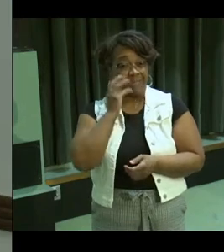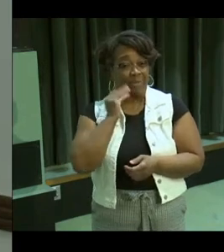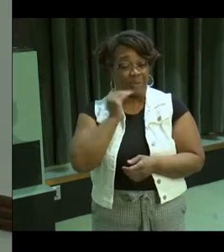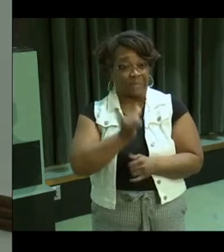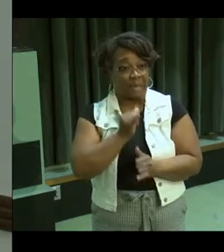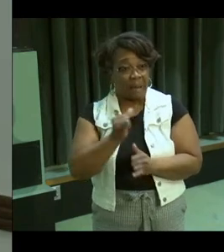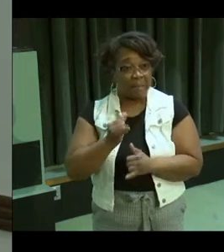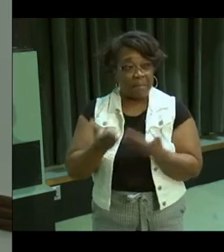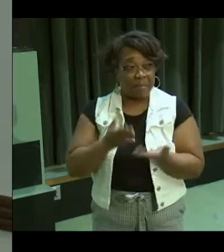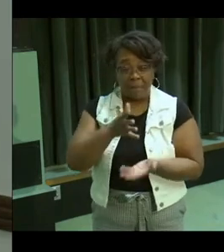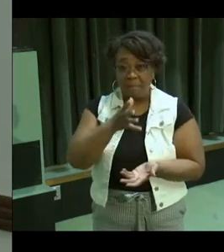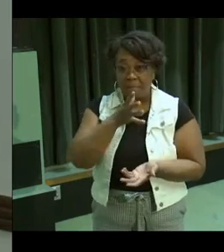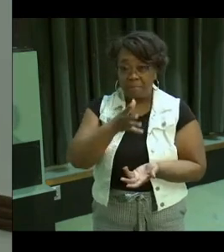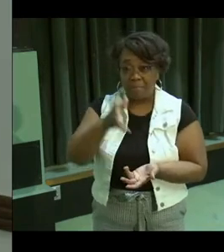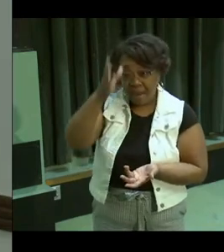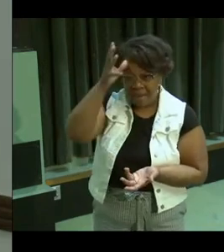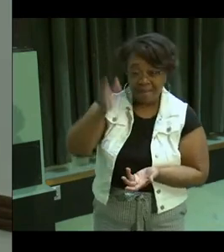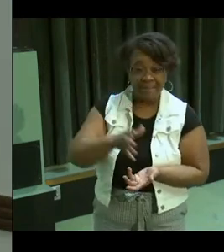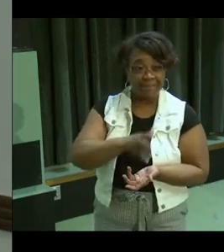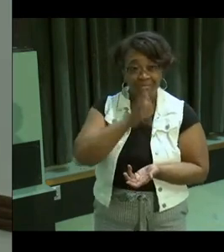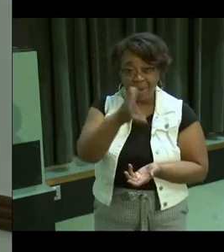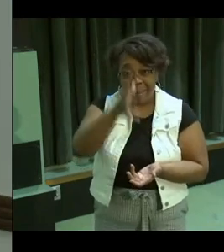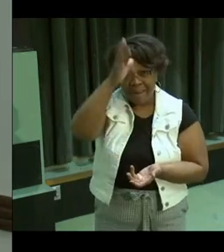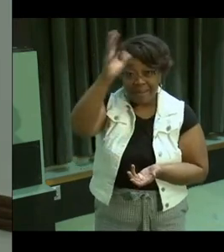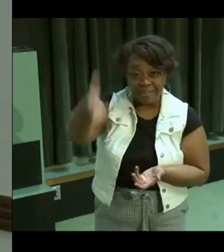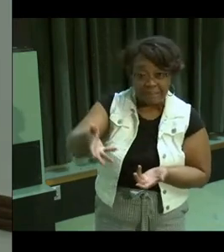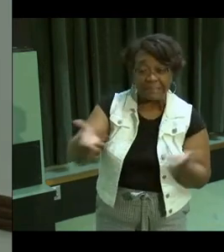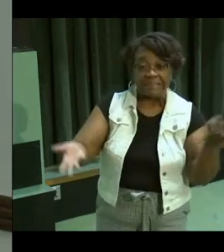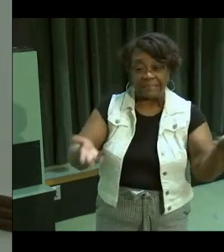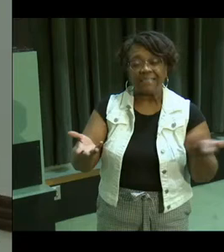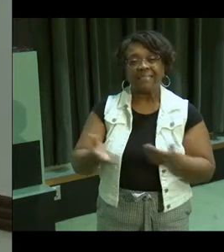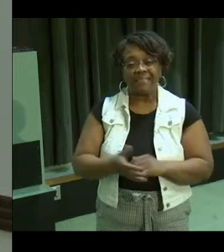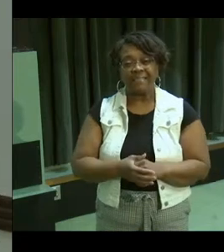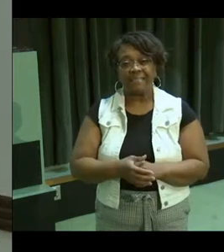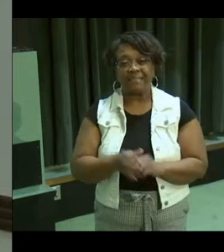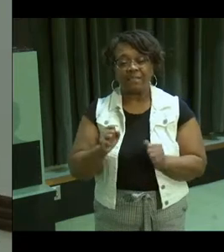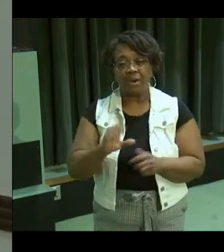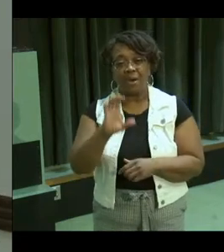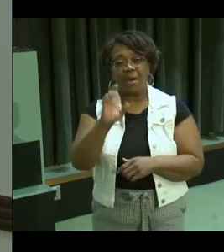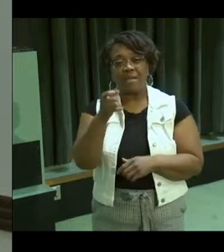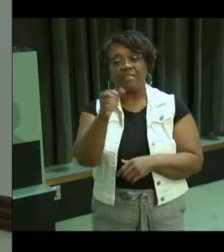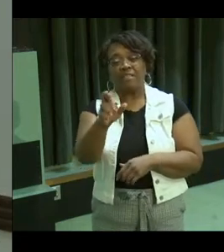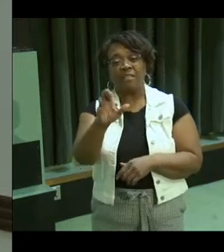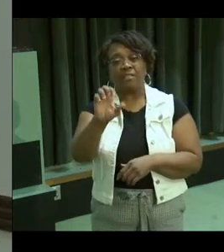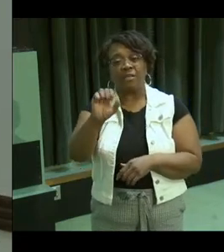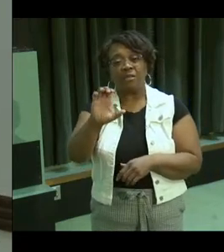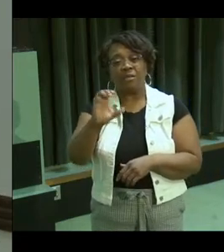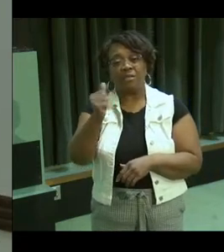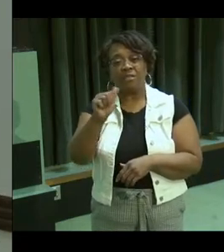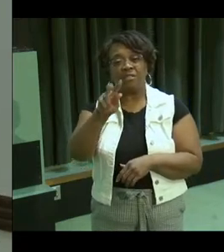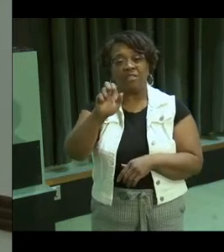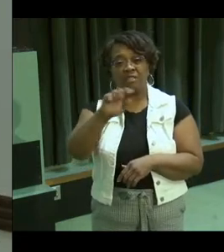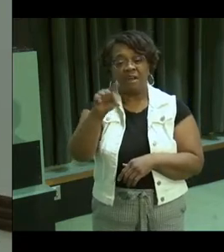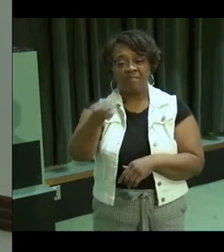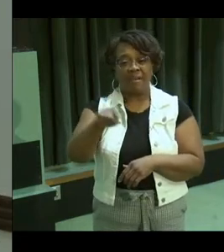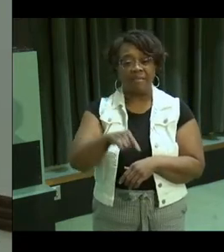is there anybody maybe your parents or grandparents or great grandparents? So it was Cesar